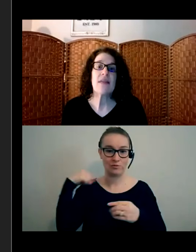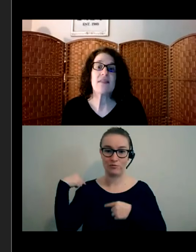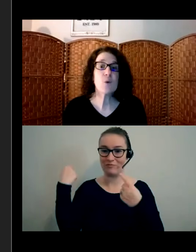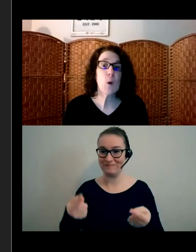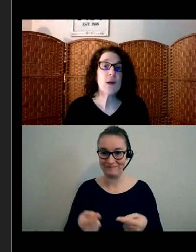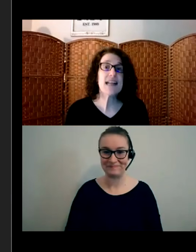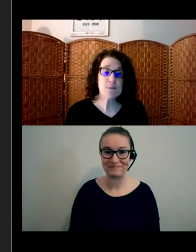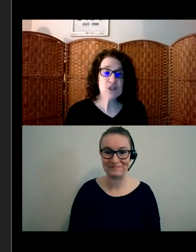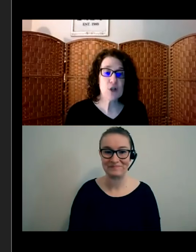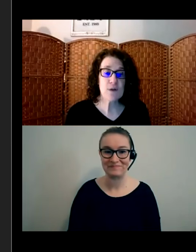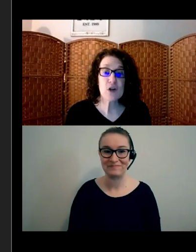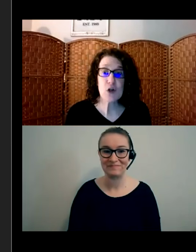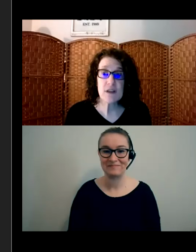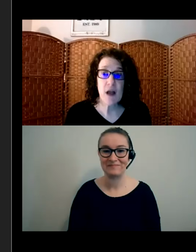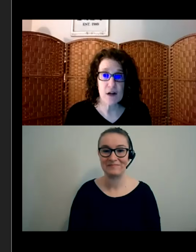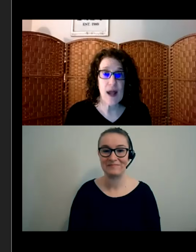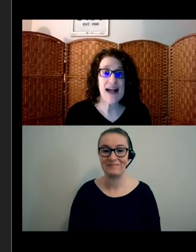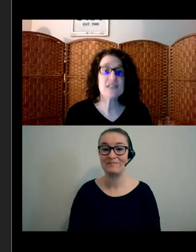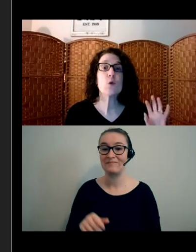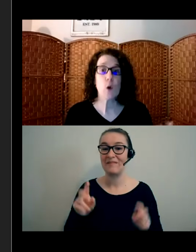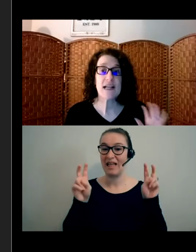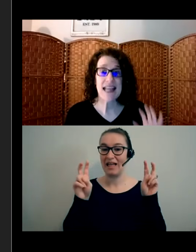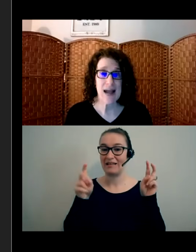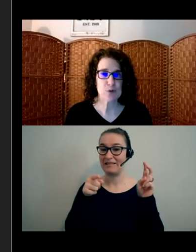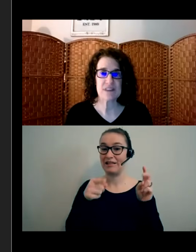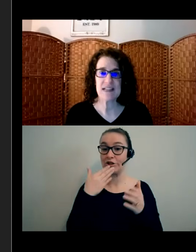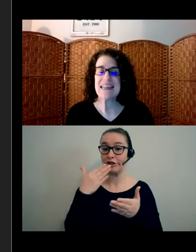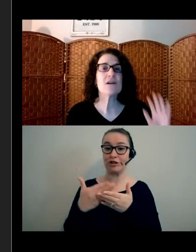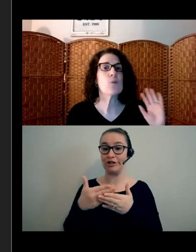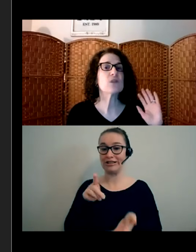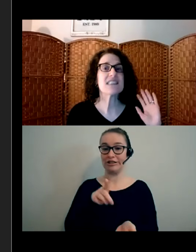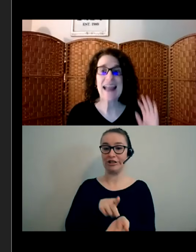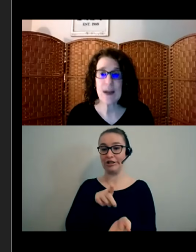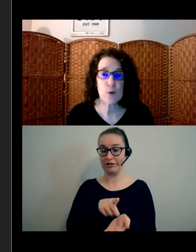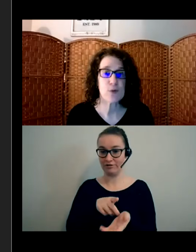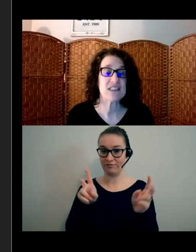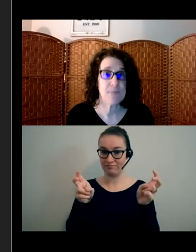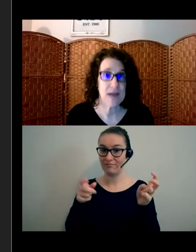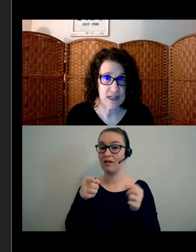This recorded episode of "The Good Doctor" has scrolling captions and it was a terrible experience,